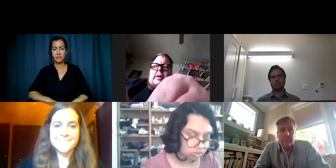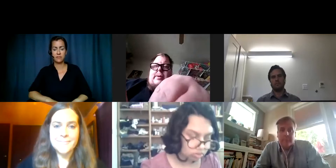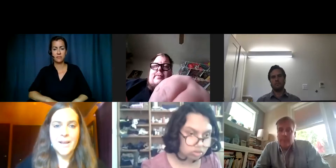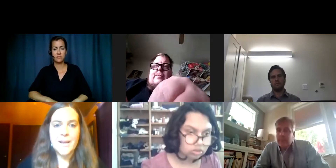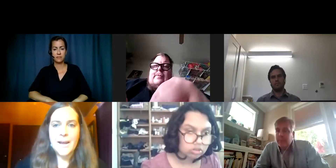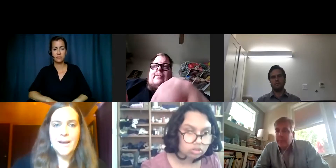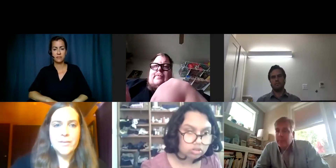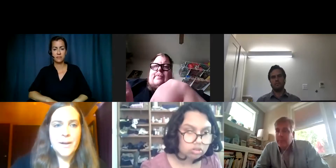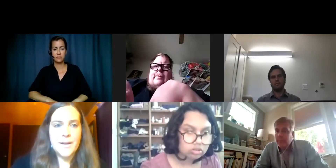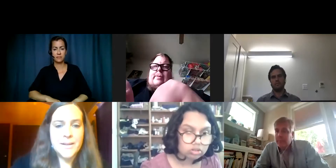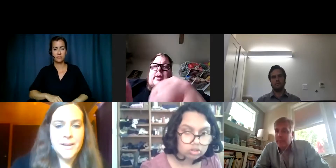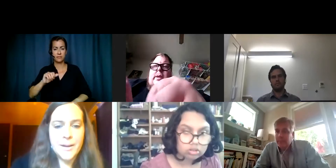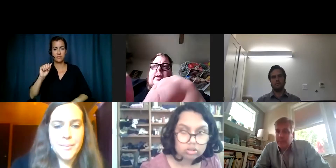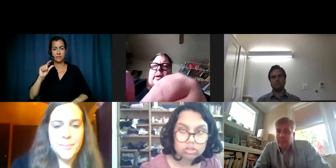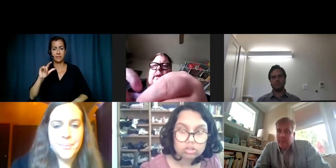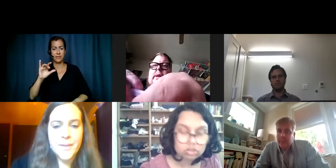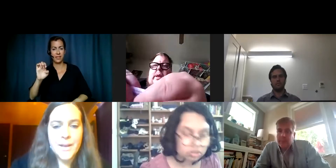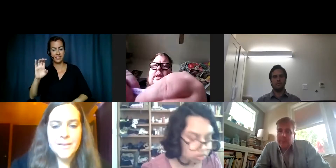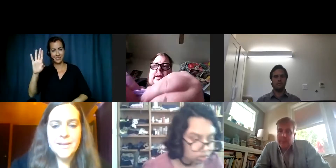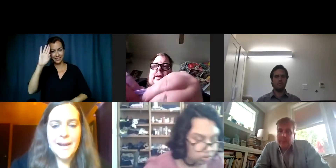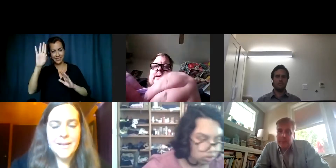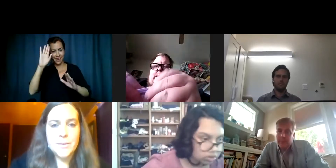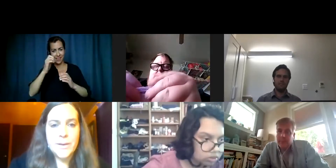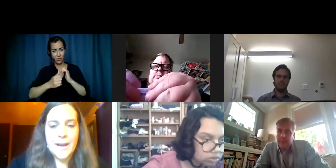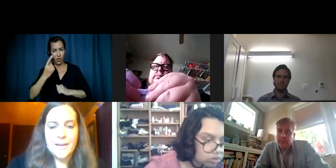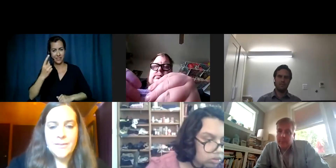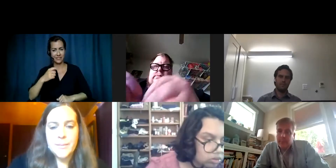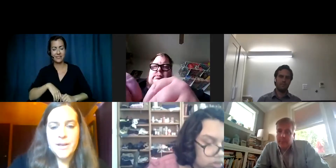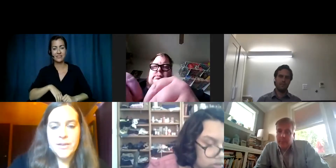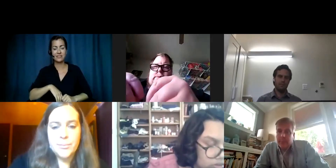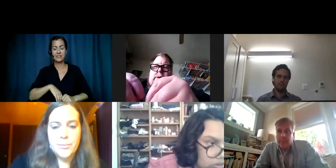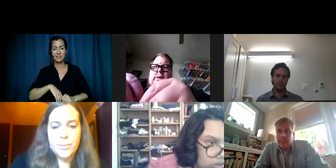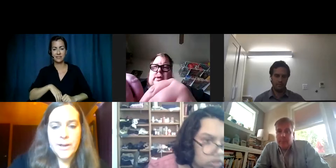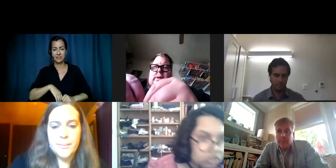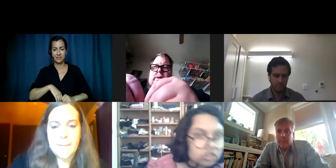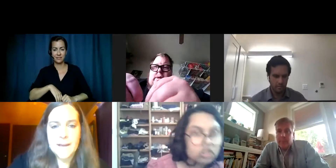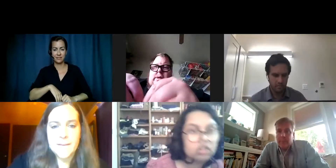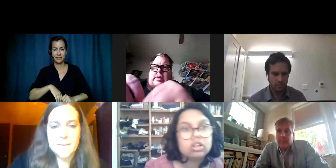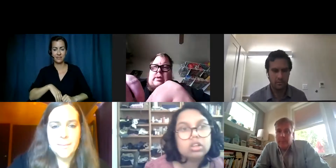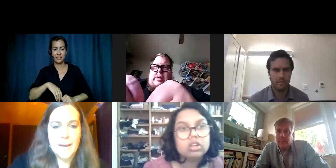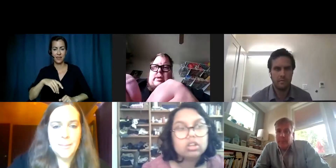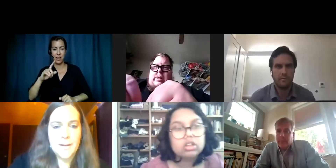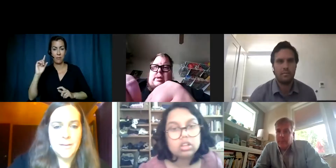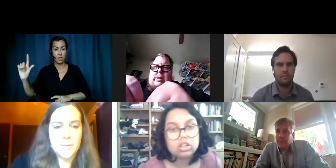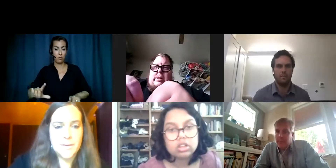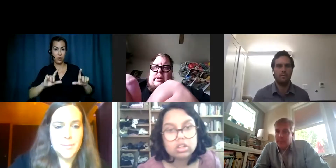So keep an eye on those deadlines because it is important to make sure that your registration is - if you haven't registered to get